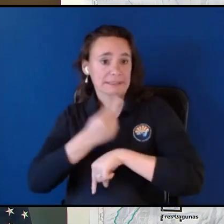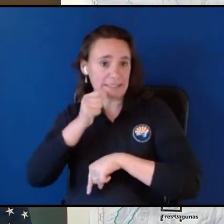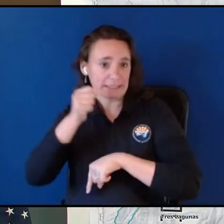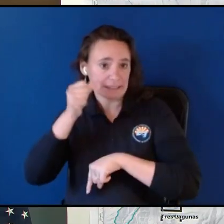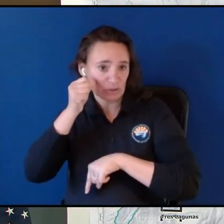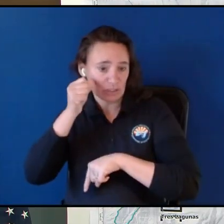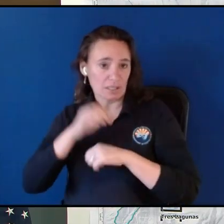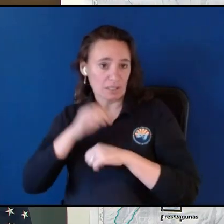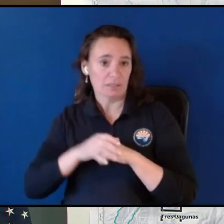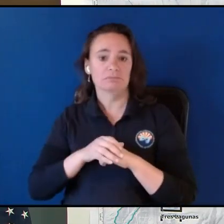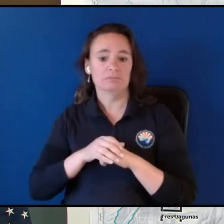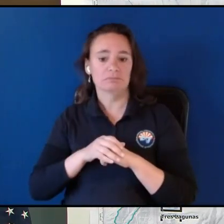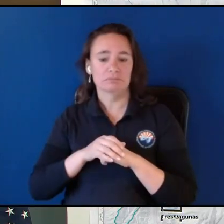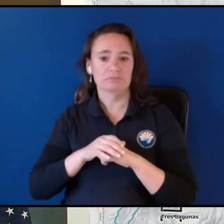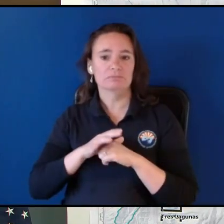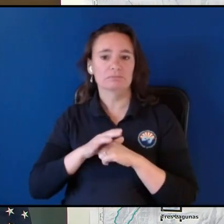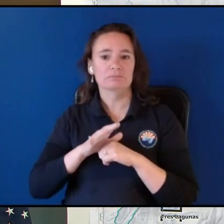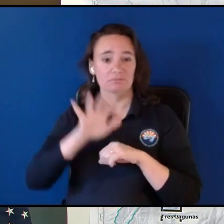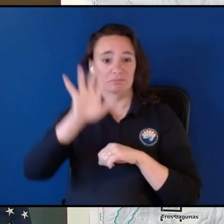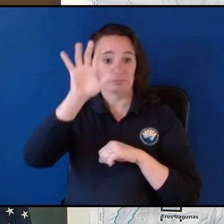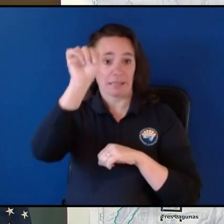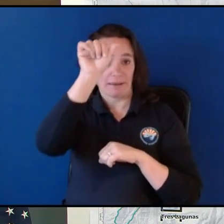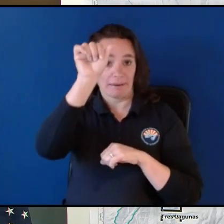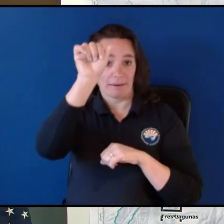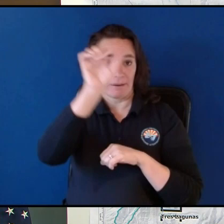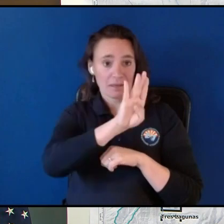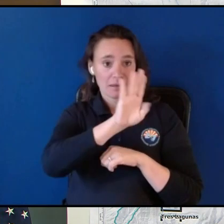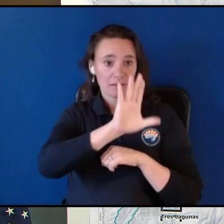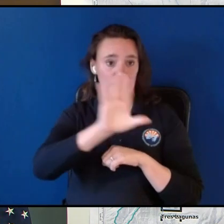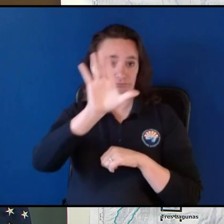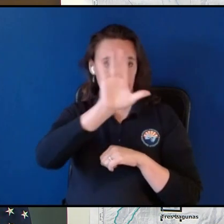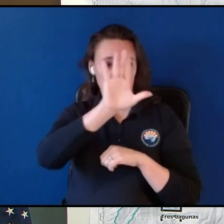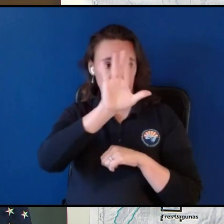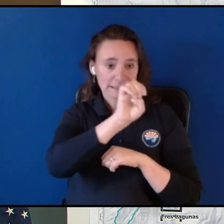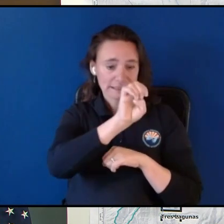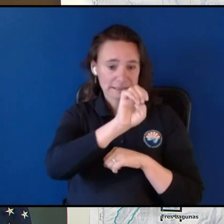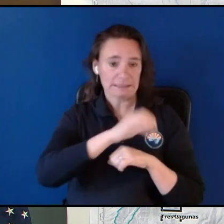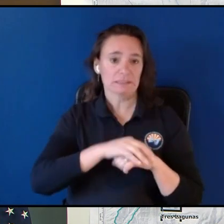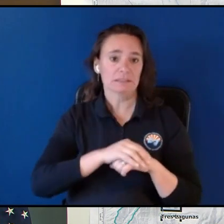very minimal calls for service. We had crews still